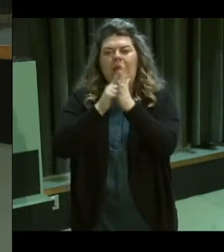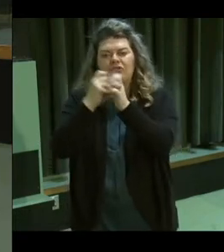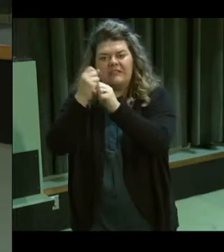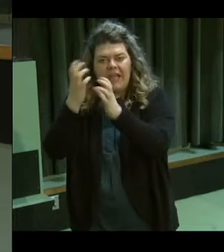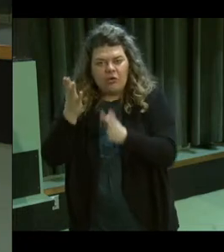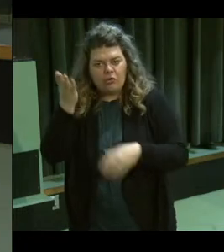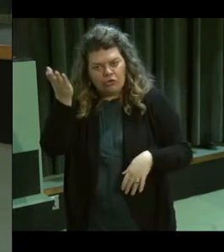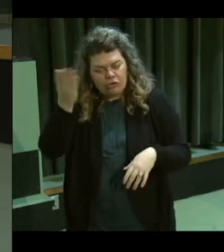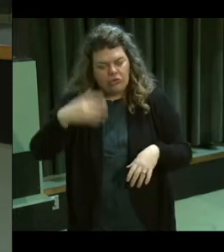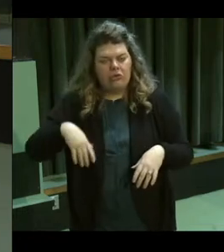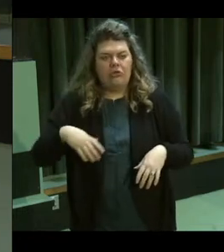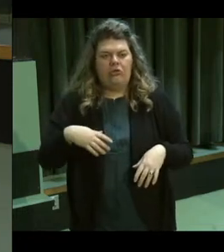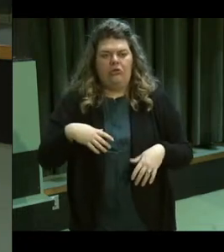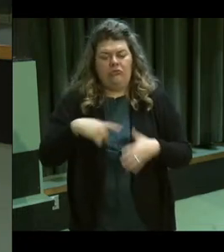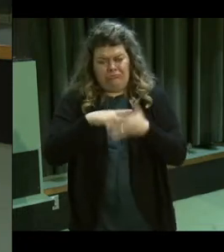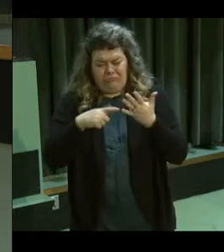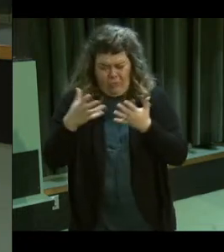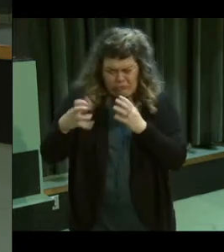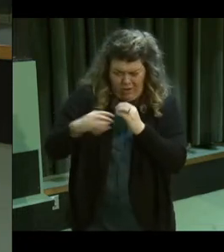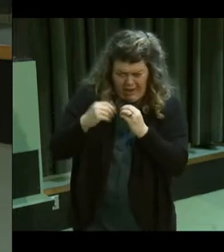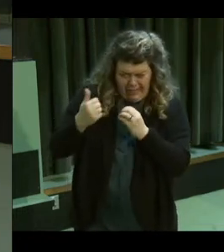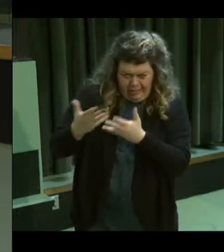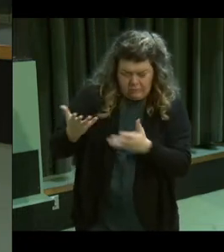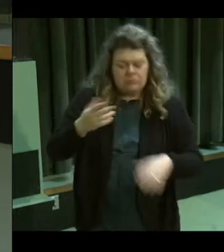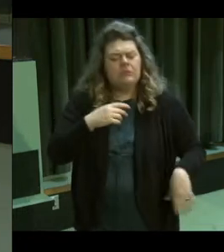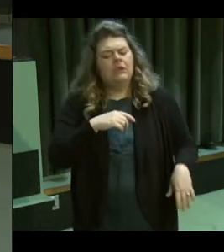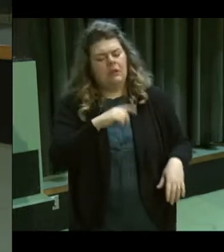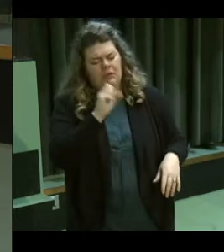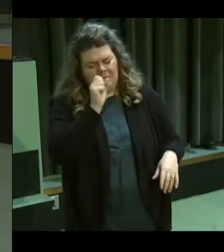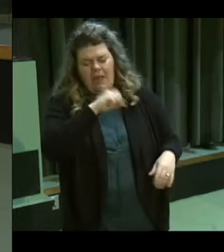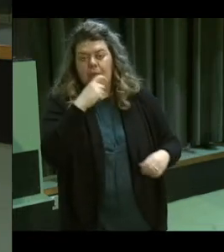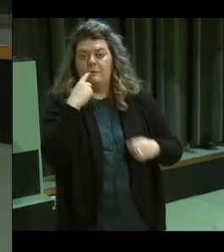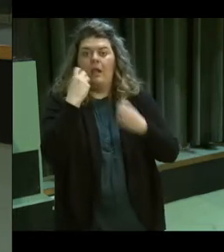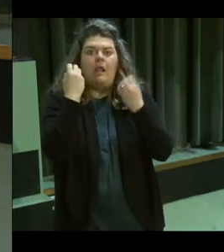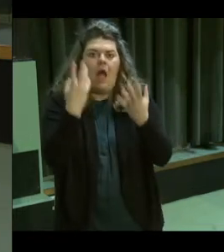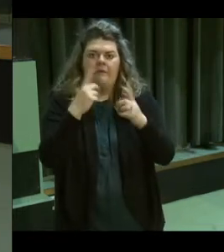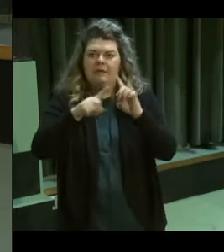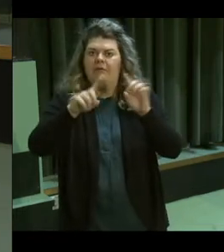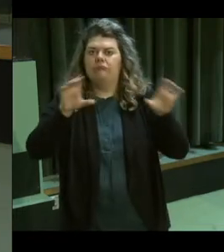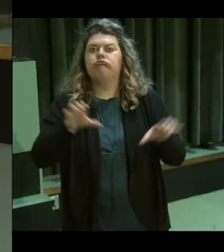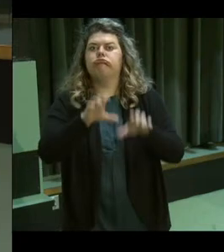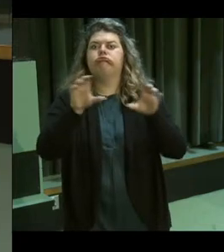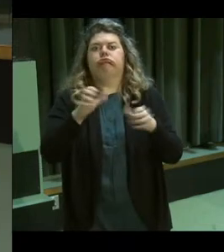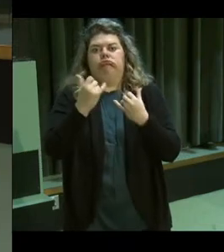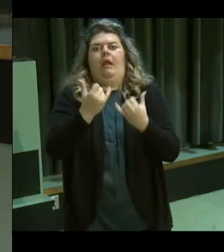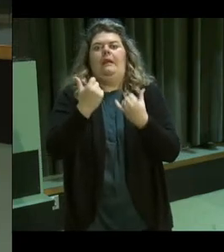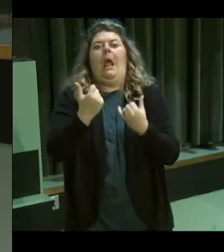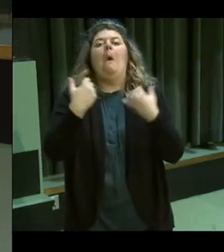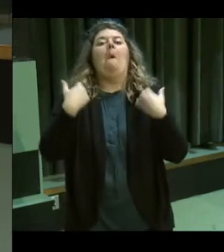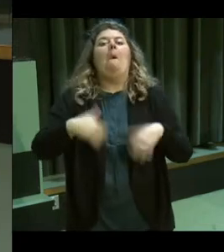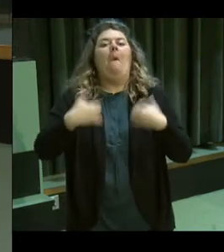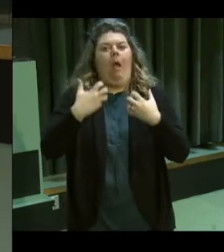yeah. I don't know if you wanted to add anything.